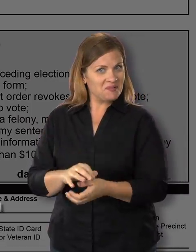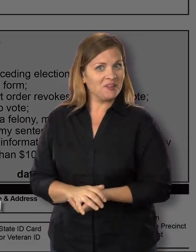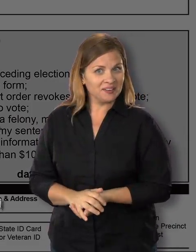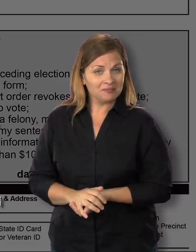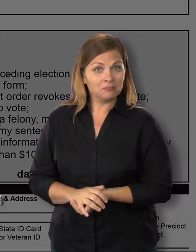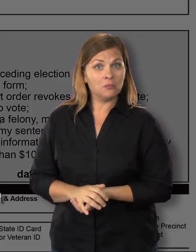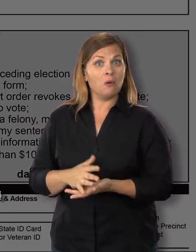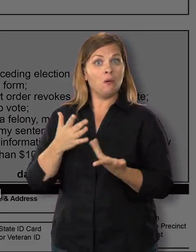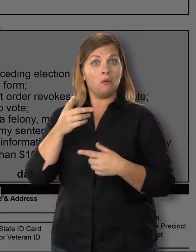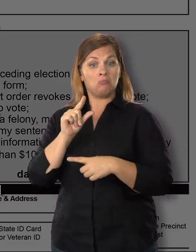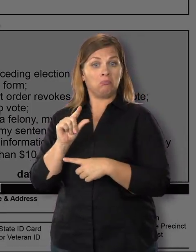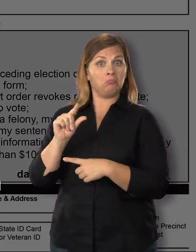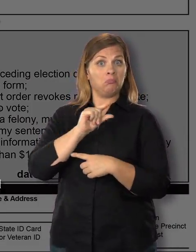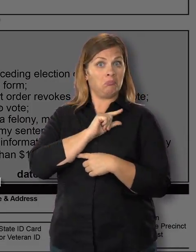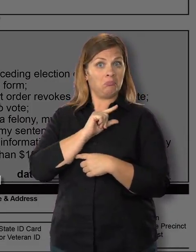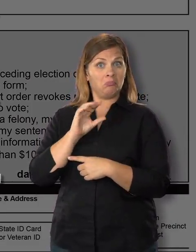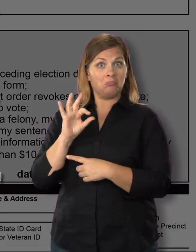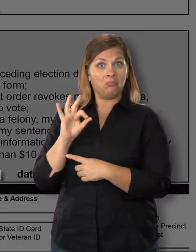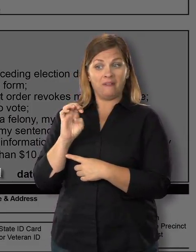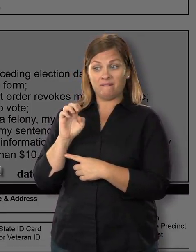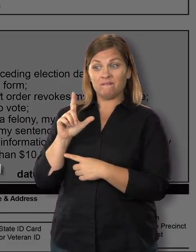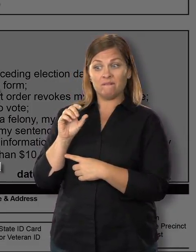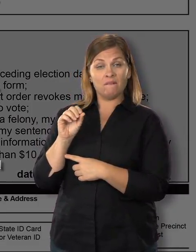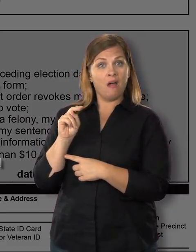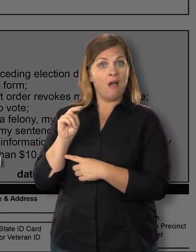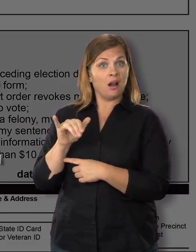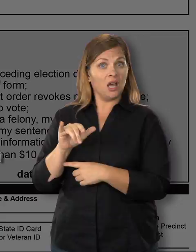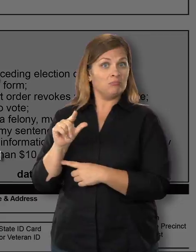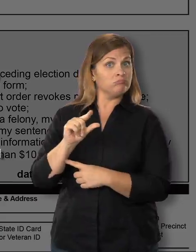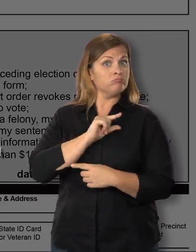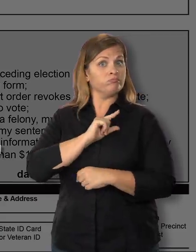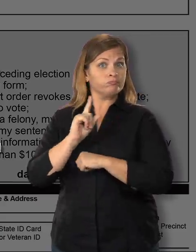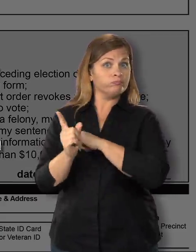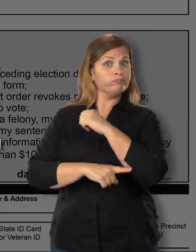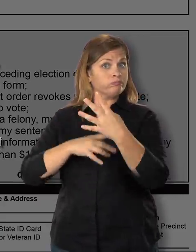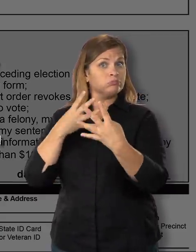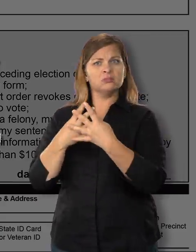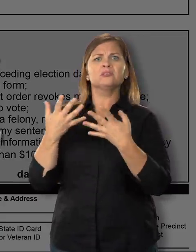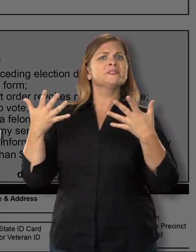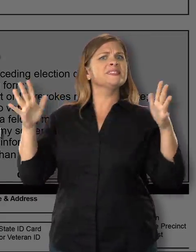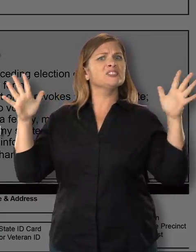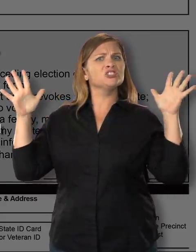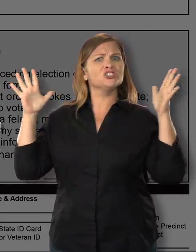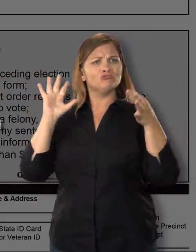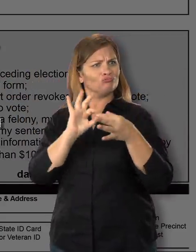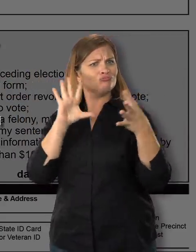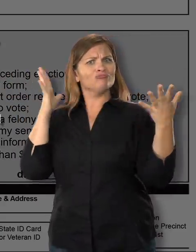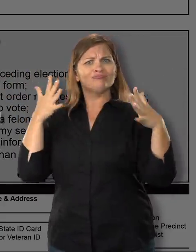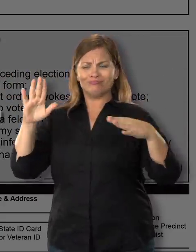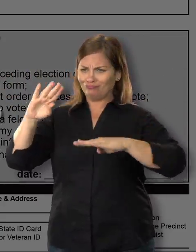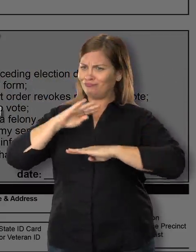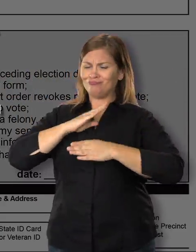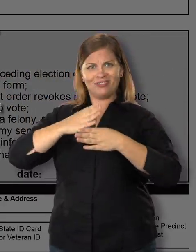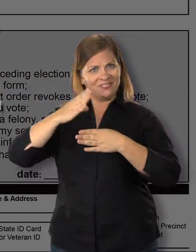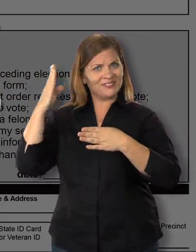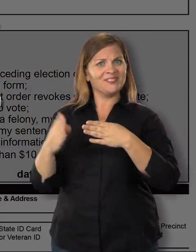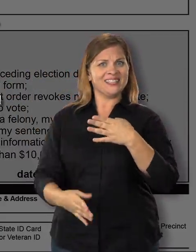have the right to vote because, if I have been convicted of a felony, my felony sentence has expired (been completed)